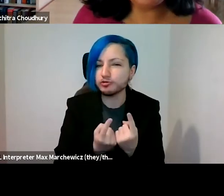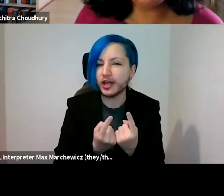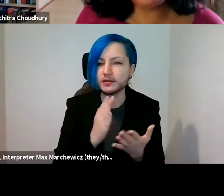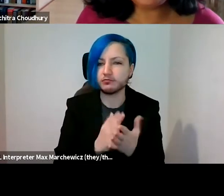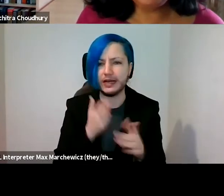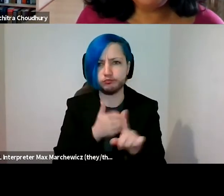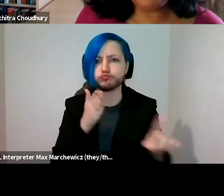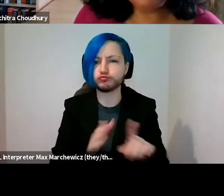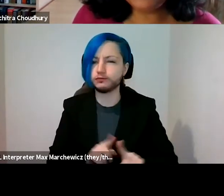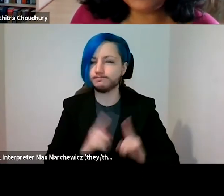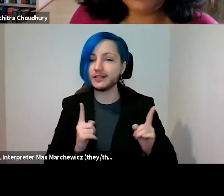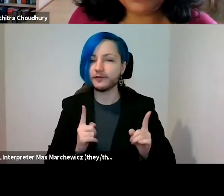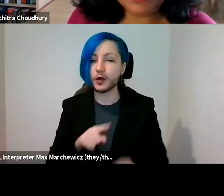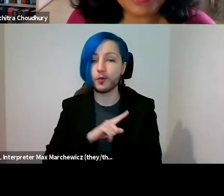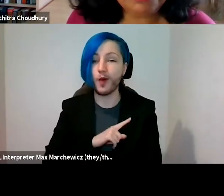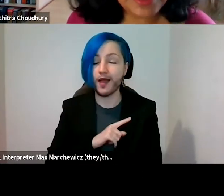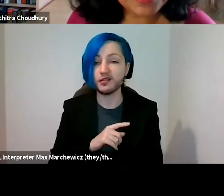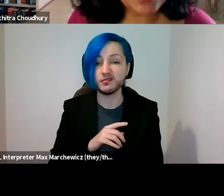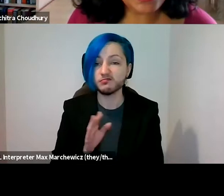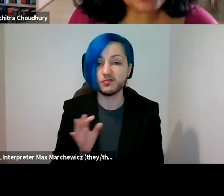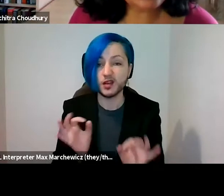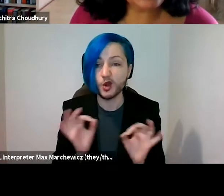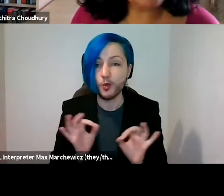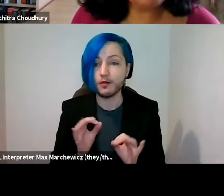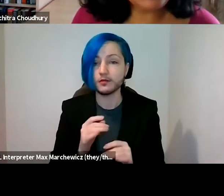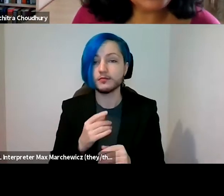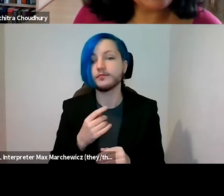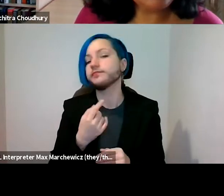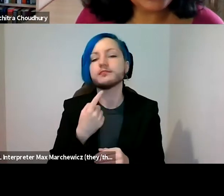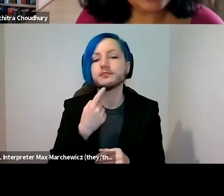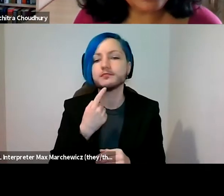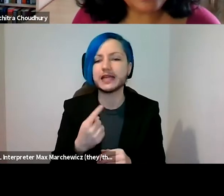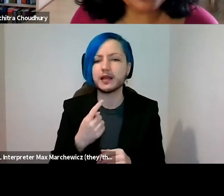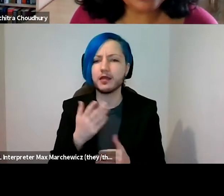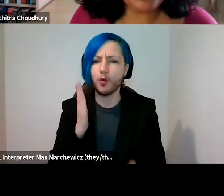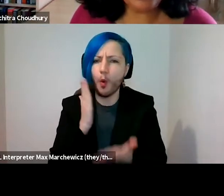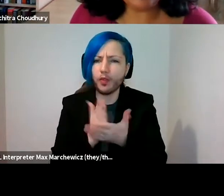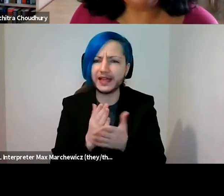because no one will dispute the claim that ethnic, authentic objects are valuable.